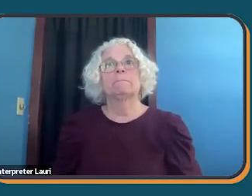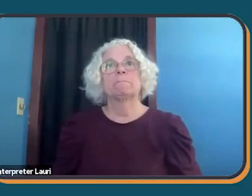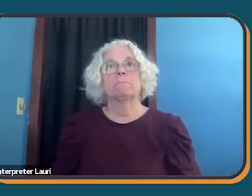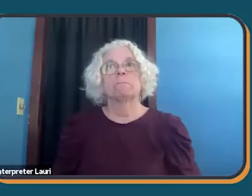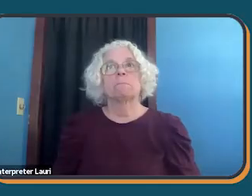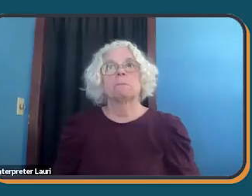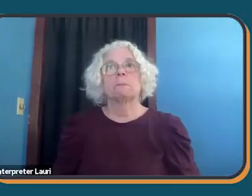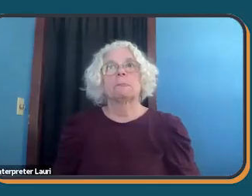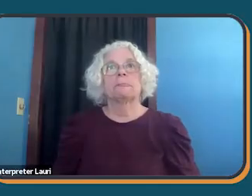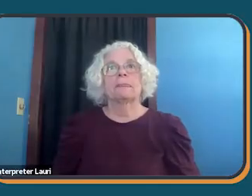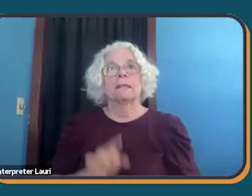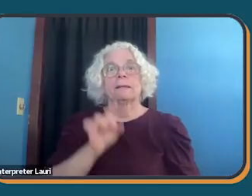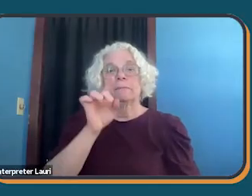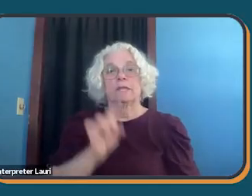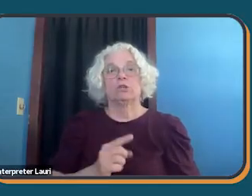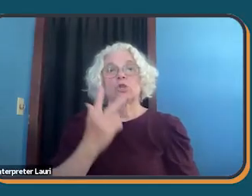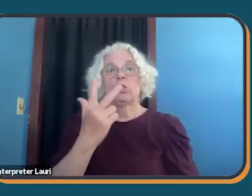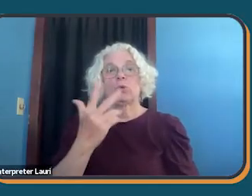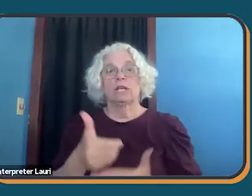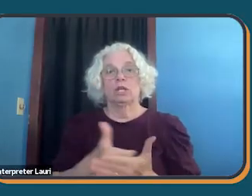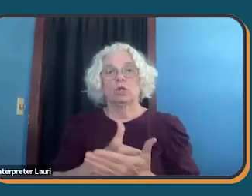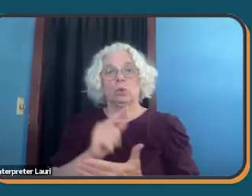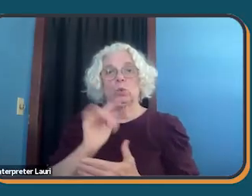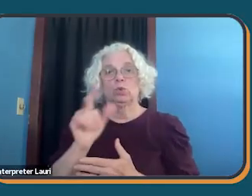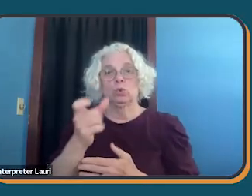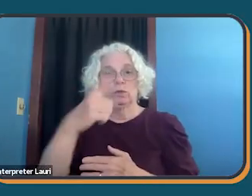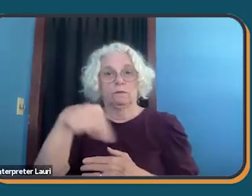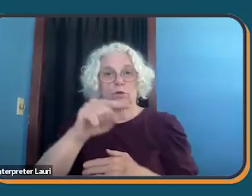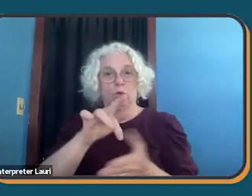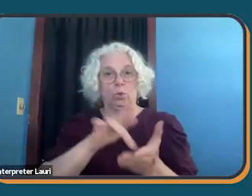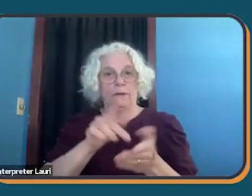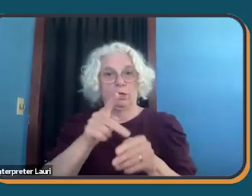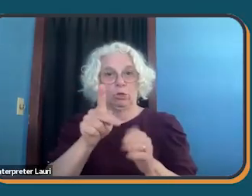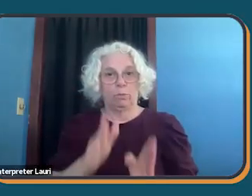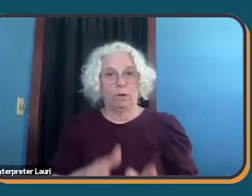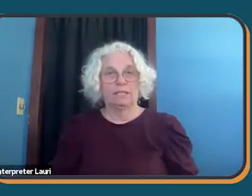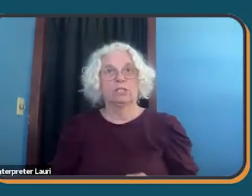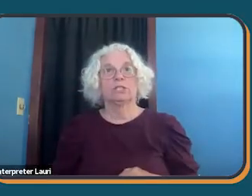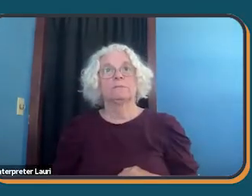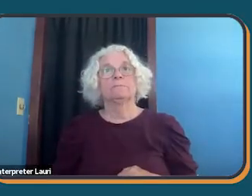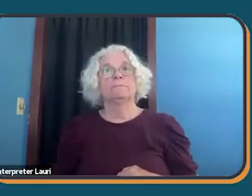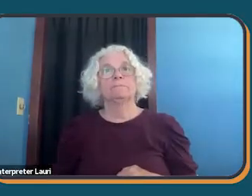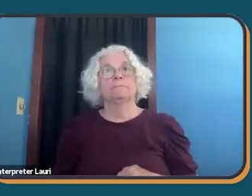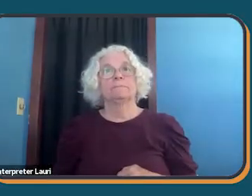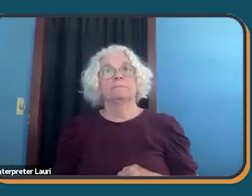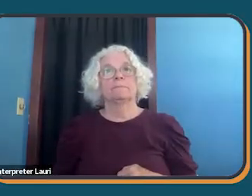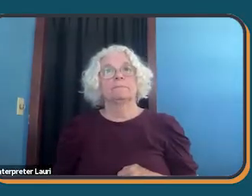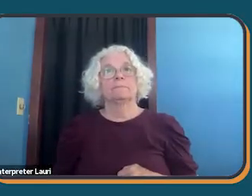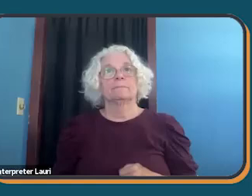We created 3 new kinds of tools for practitioners. Practice considerations provide clinical guidance